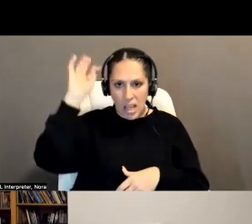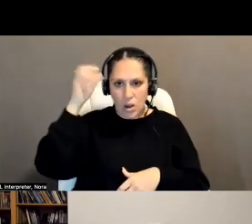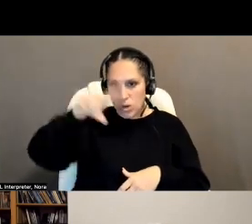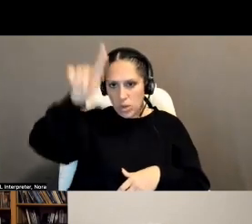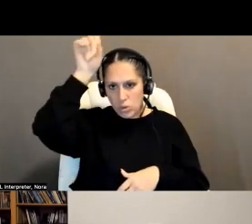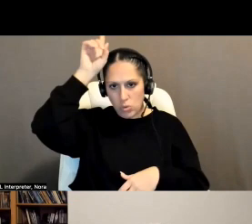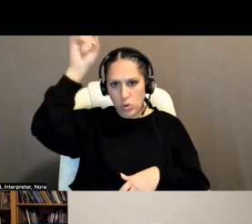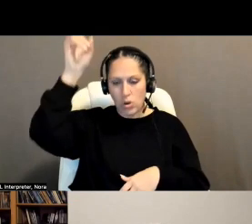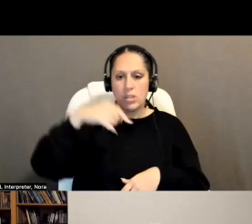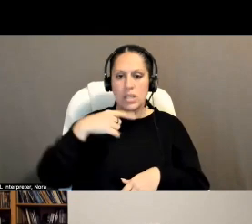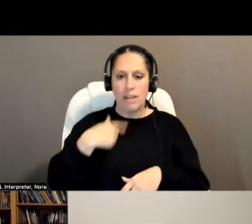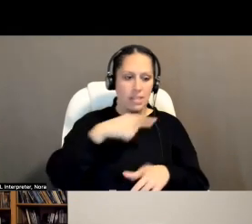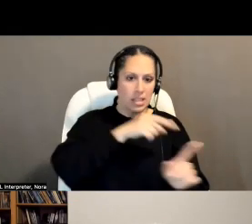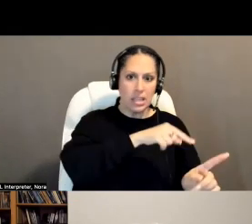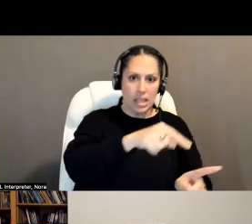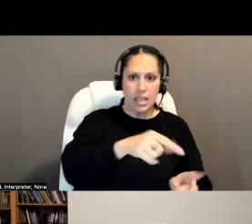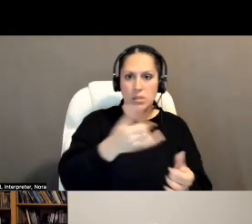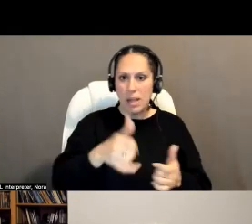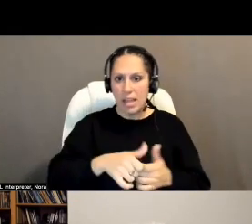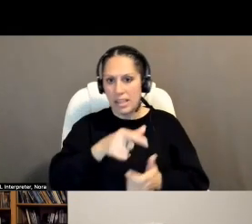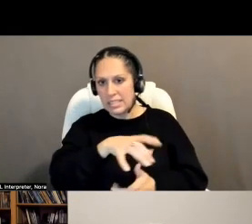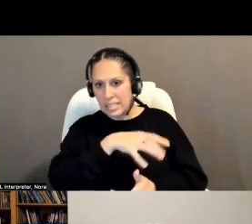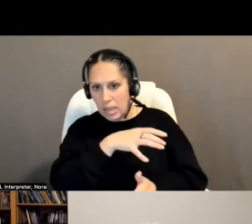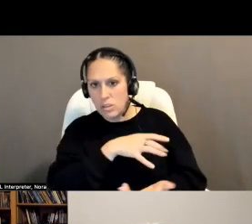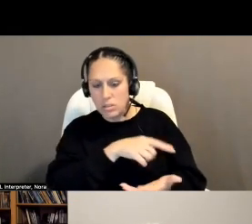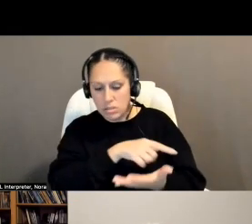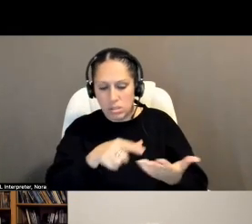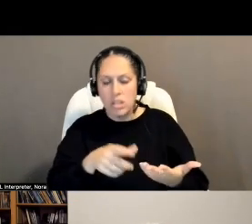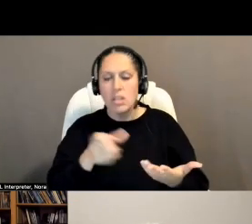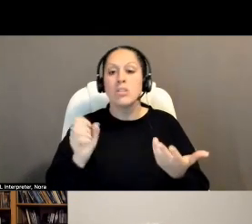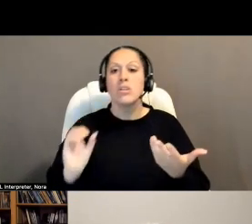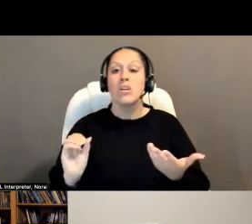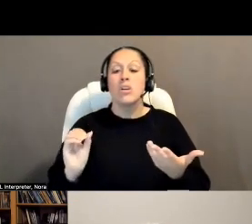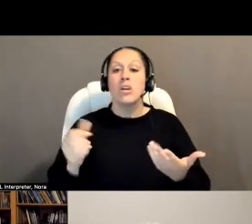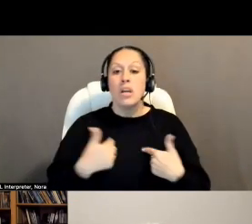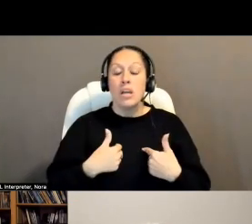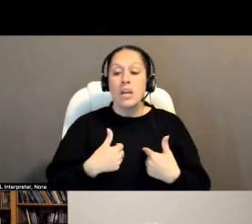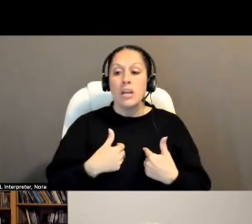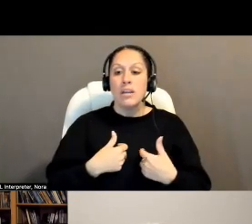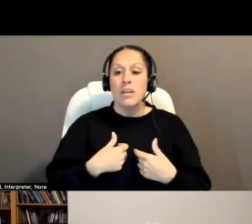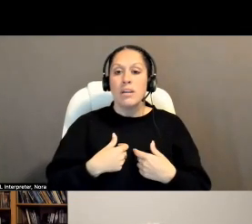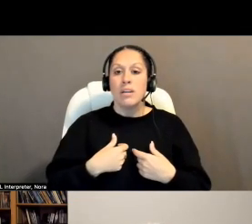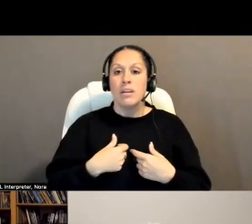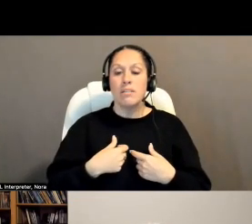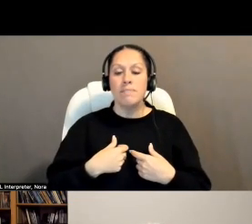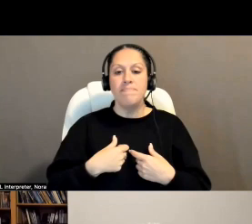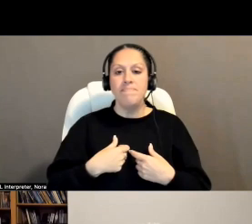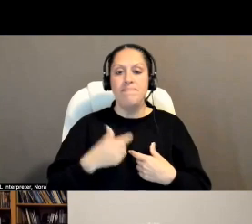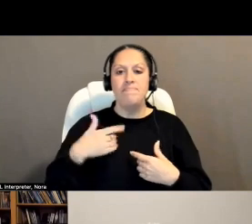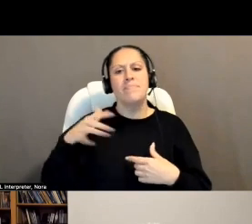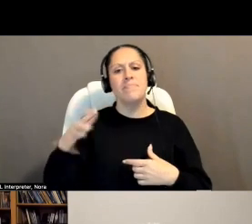were like: We're gonna have these kids play these characters. So I am, I kind of got them